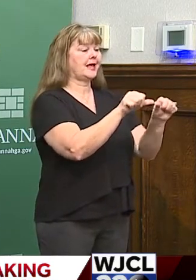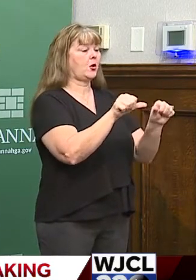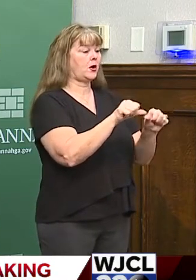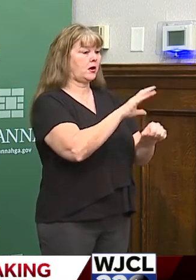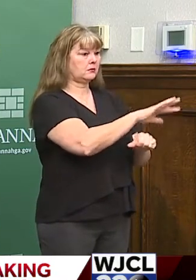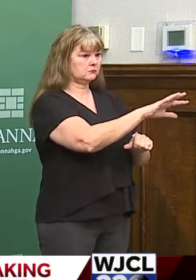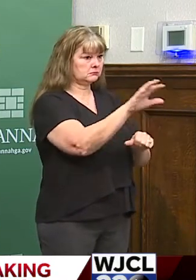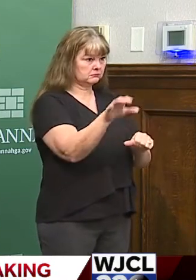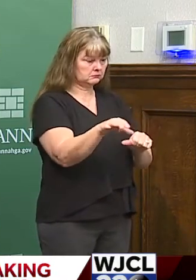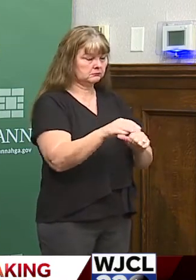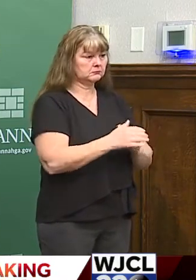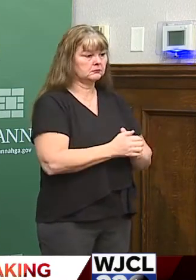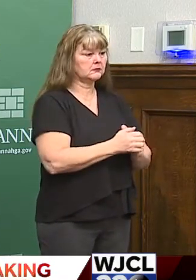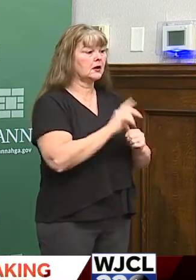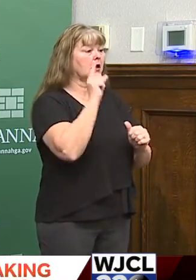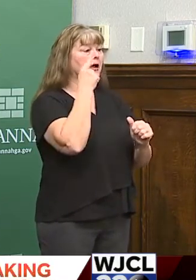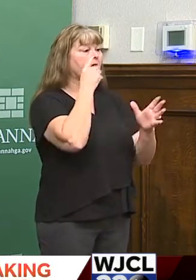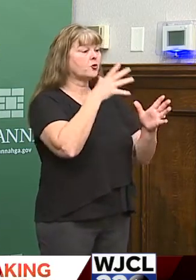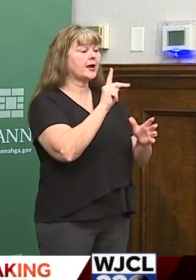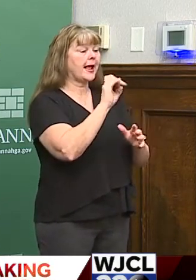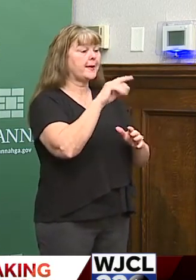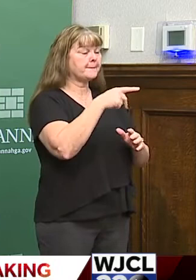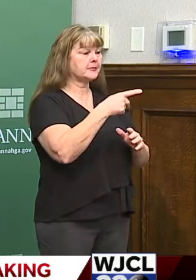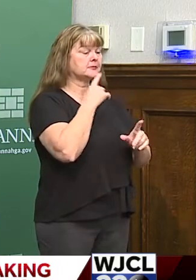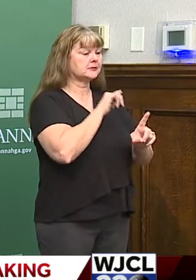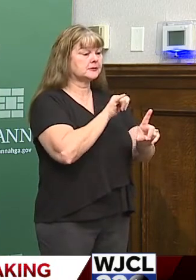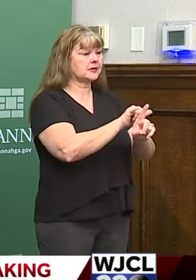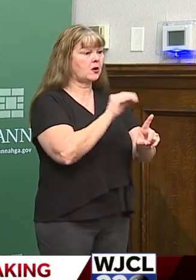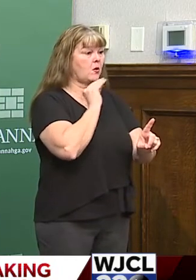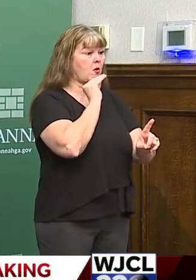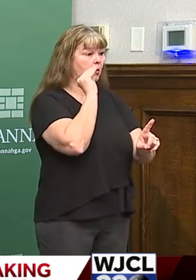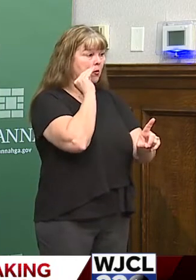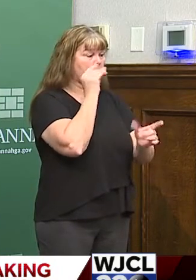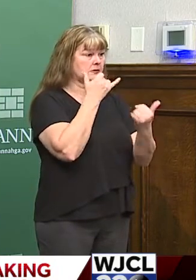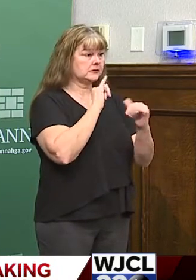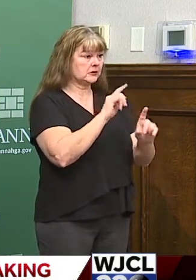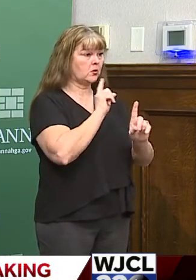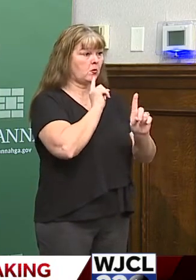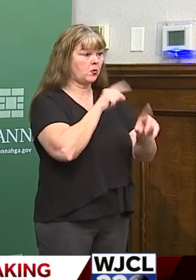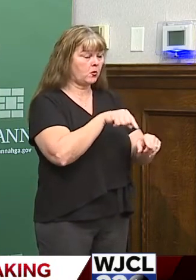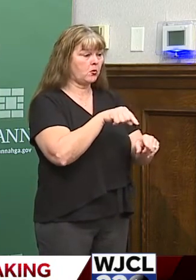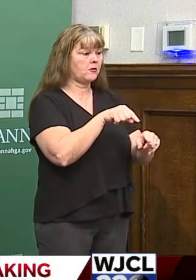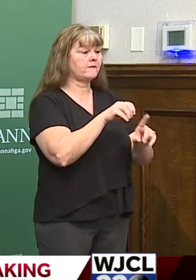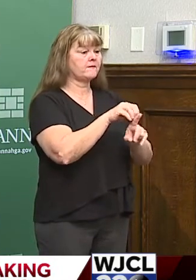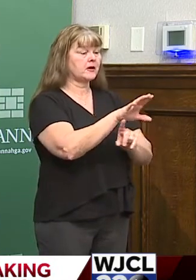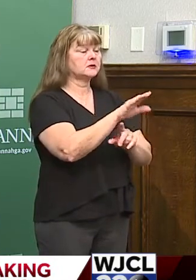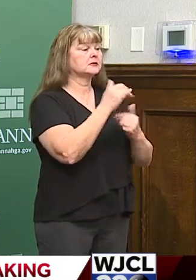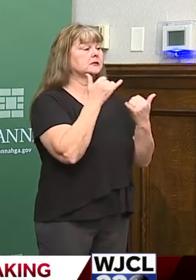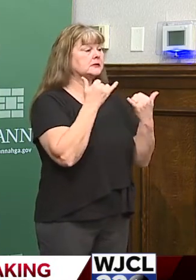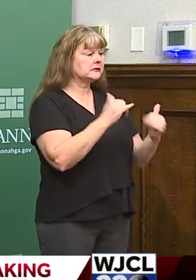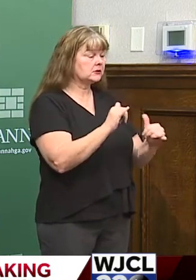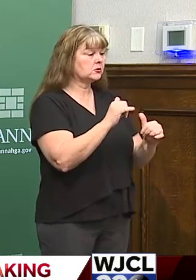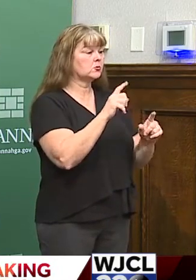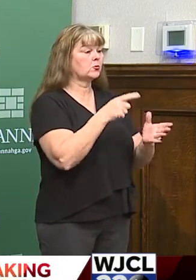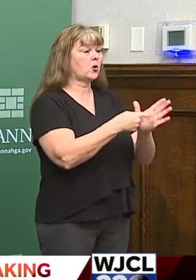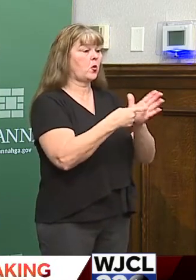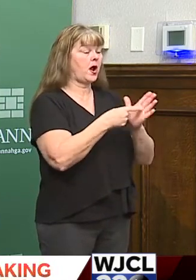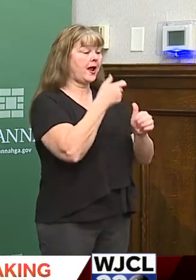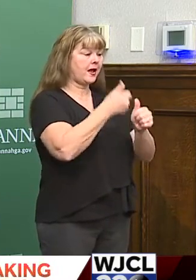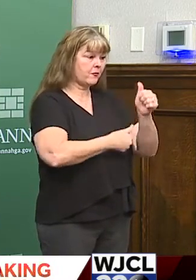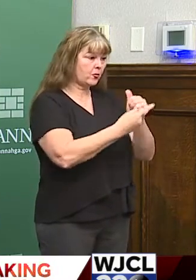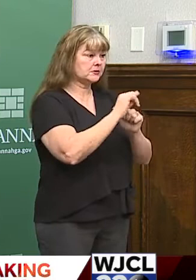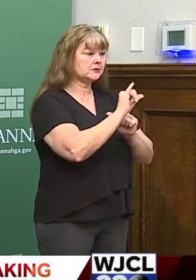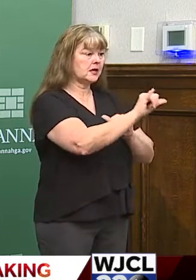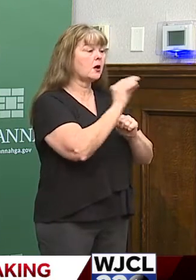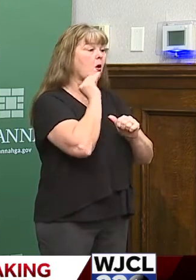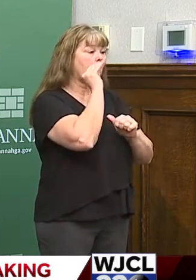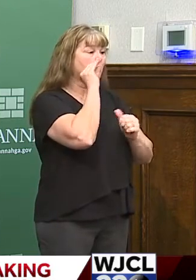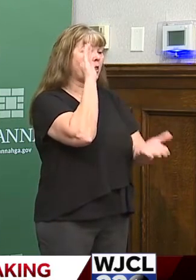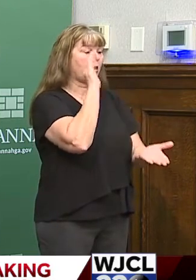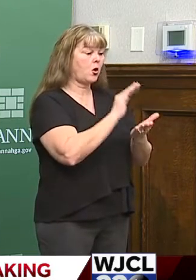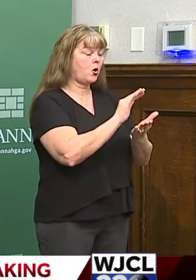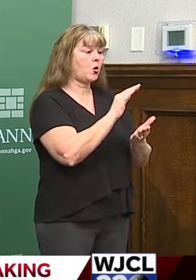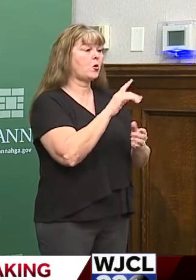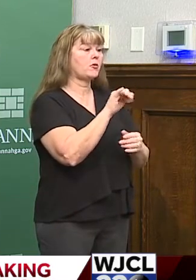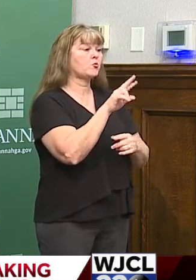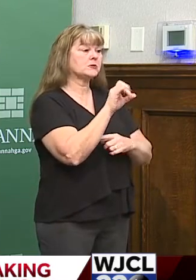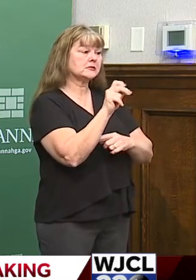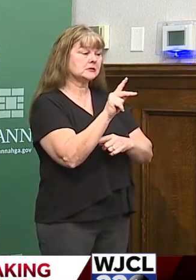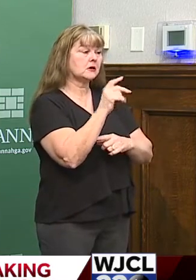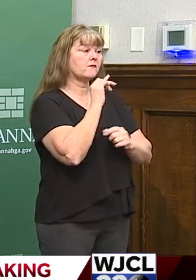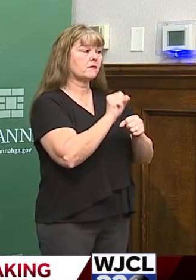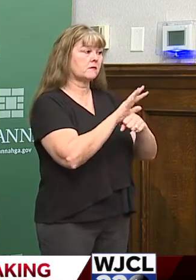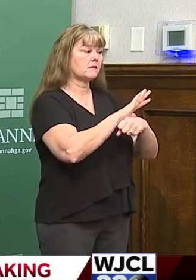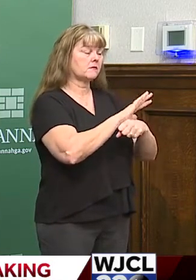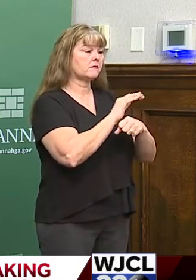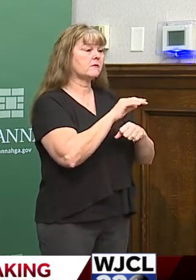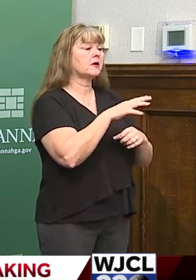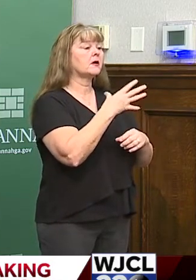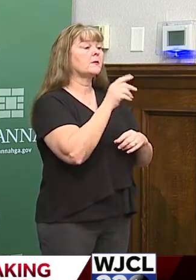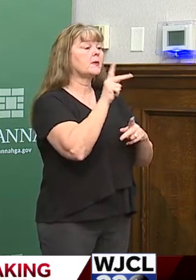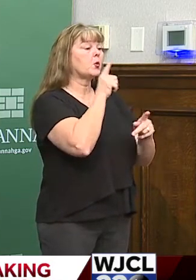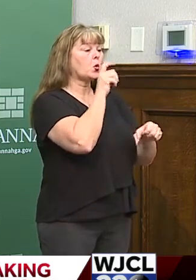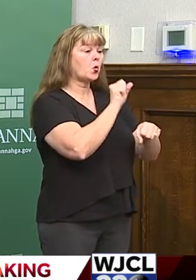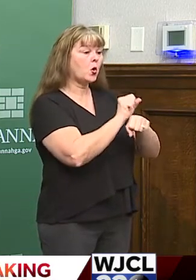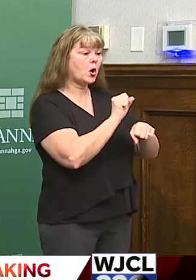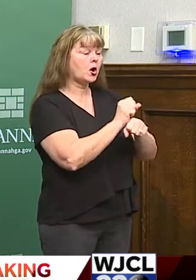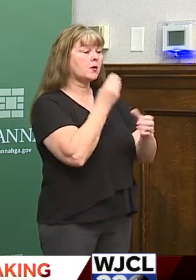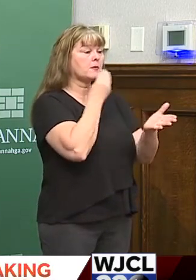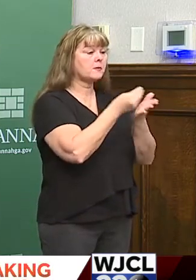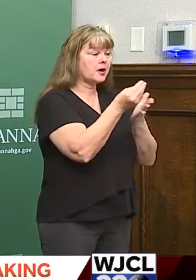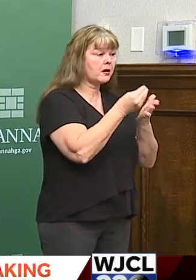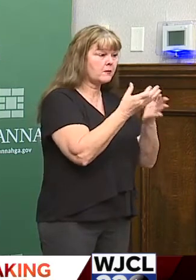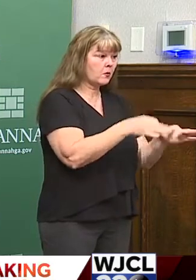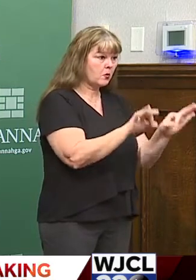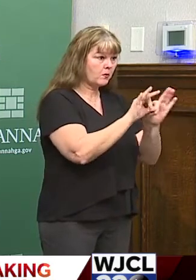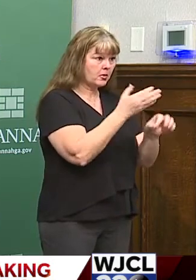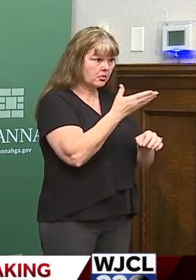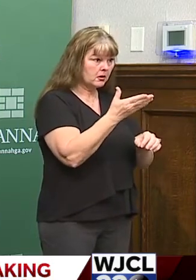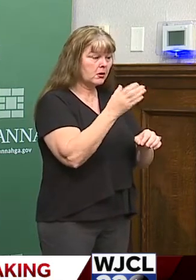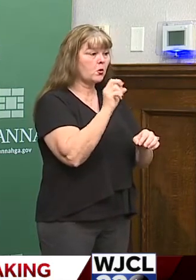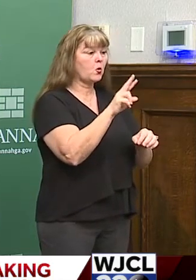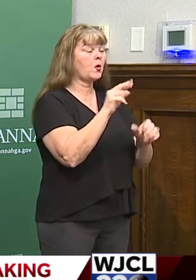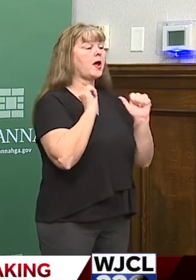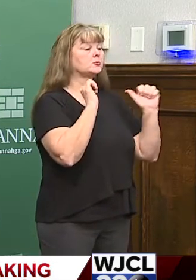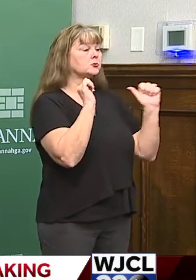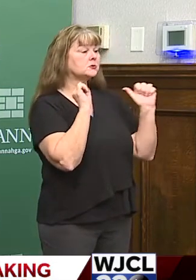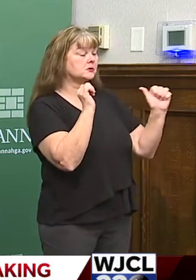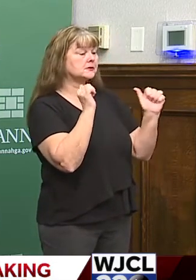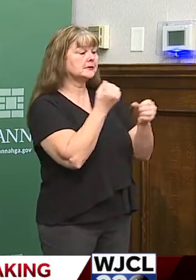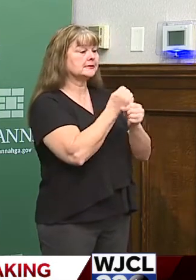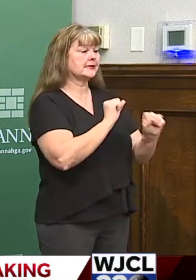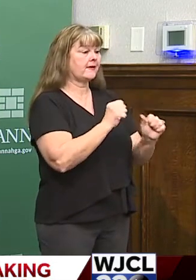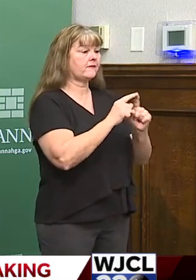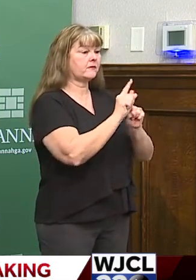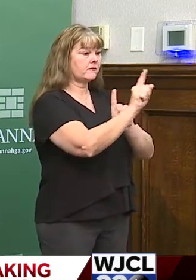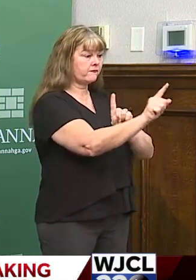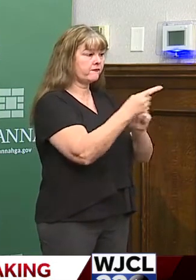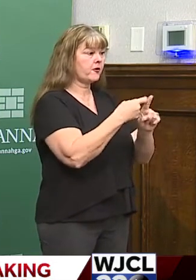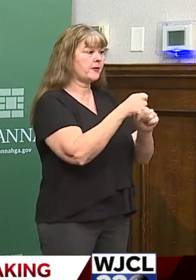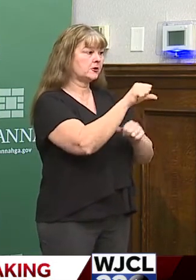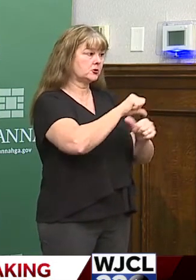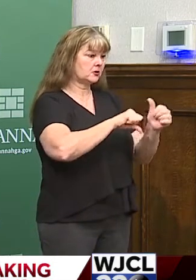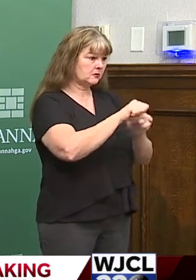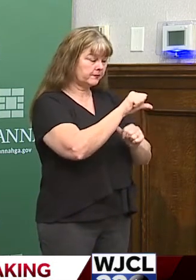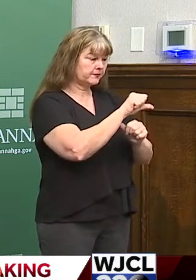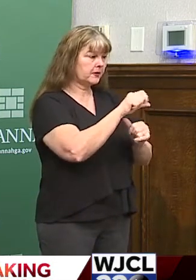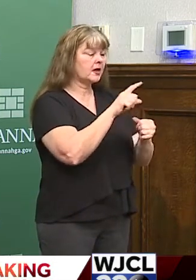AND EDUCATION TO PEOPLE IN THE SHELTER IN PLACE IS STILL IN EFFECT TO LOWER THE RISK OF CORONAVIRUS FOR EVERYONE UNLESS GOING TO WORK, SHOPPING FOR ESSENTIAL ITEMS OR EXERCISING